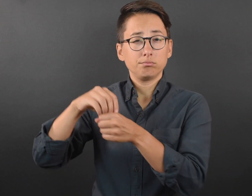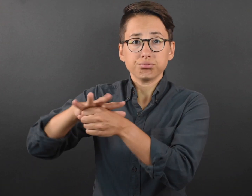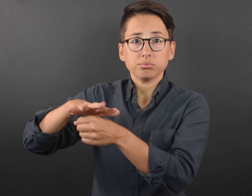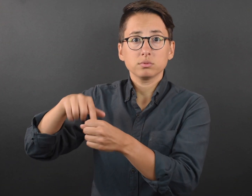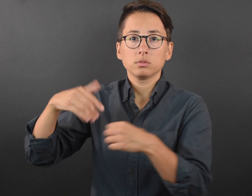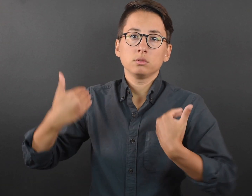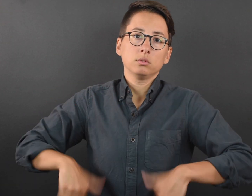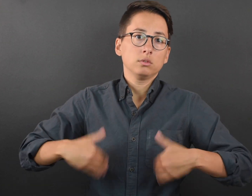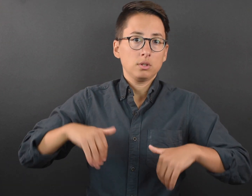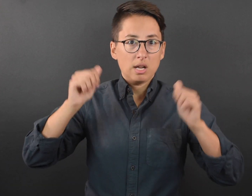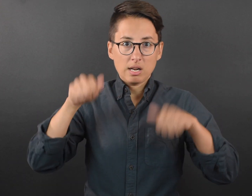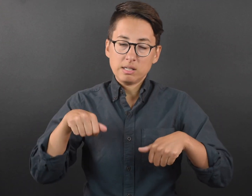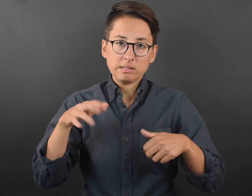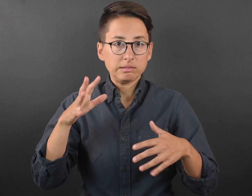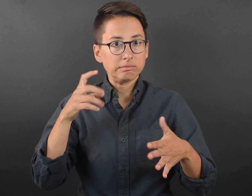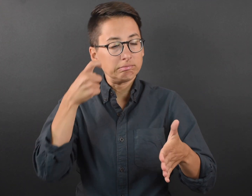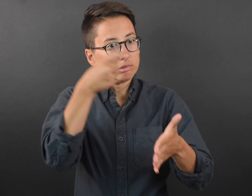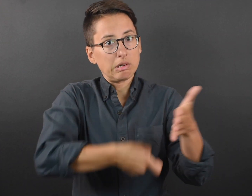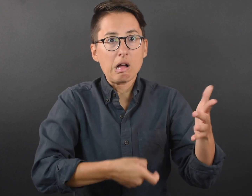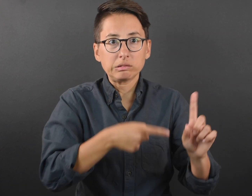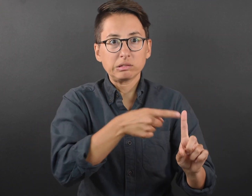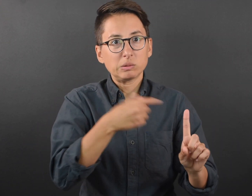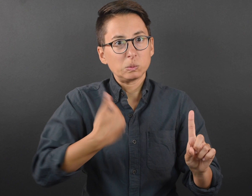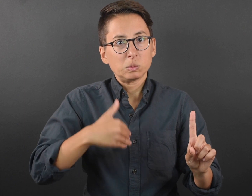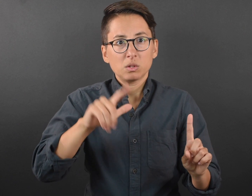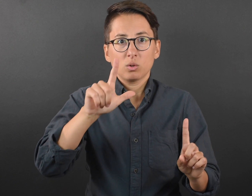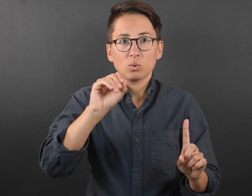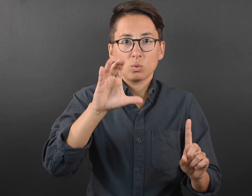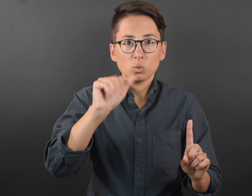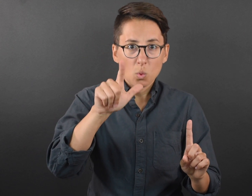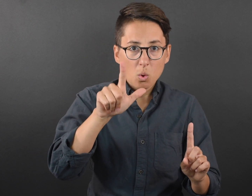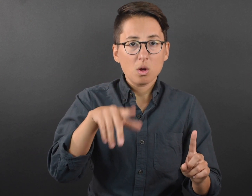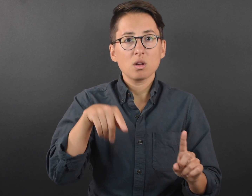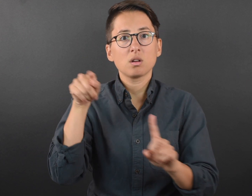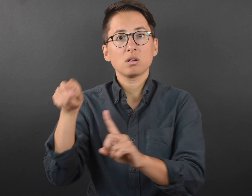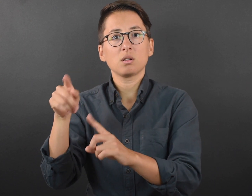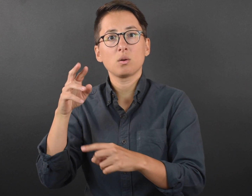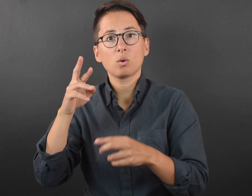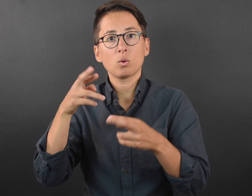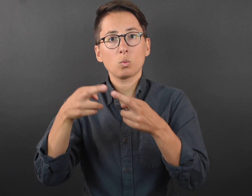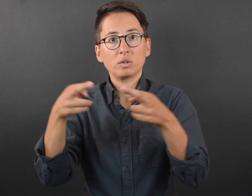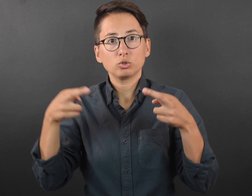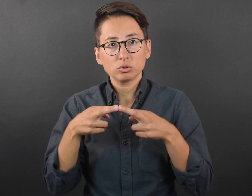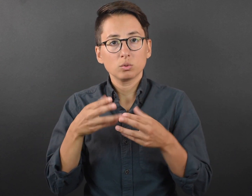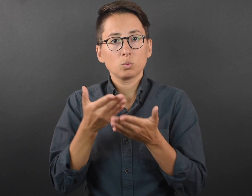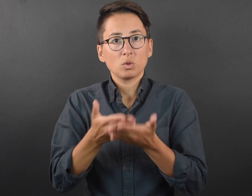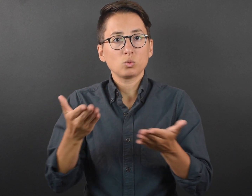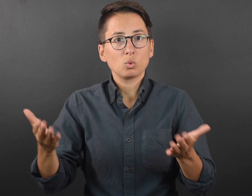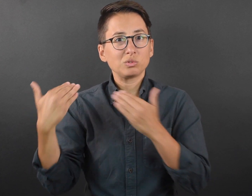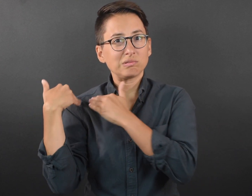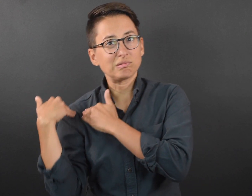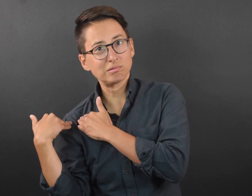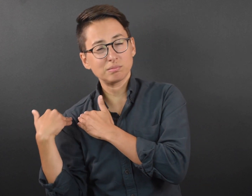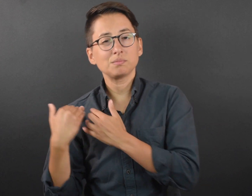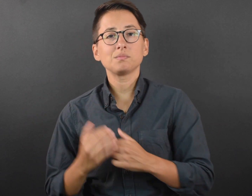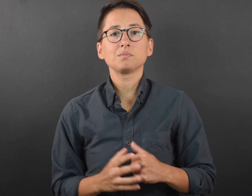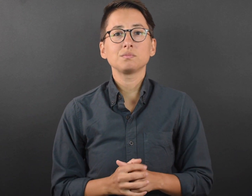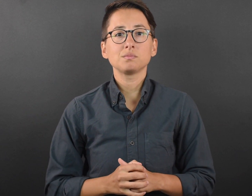These outbreaks could tax local or regional resources.